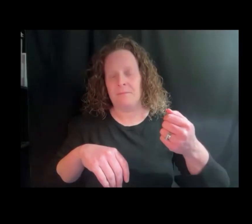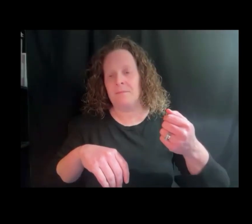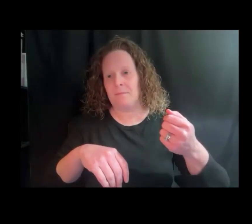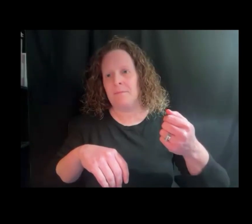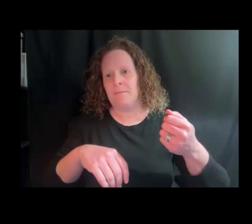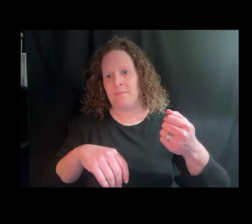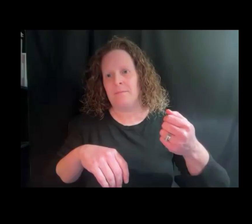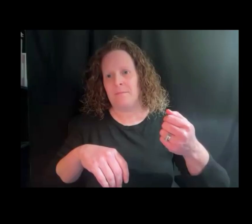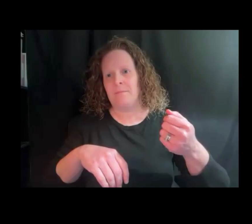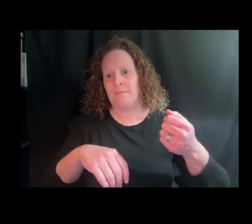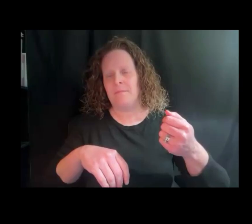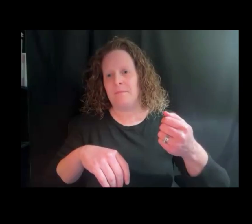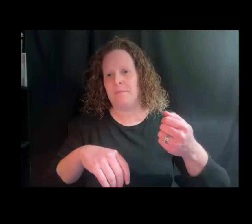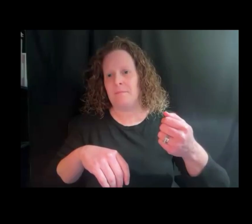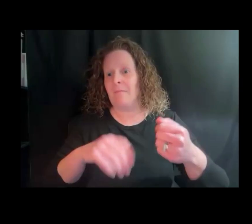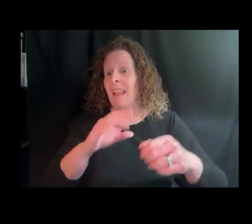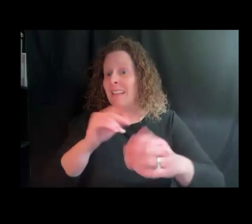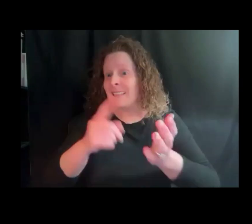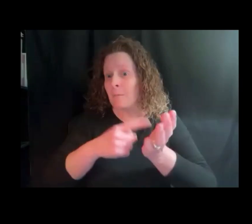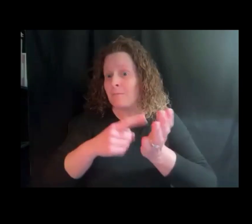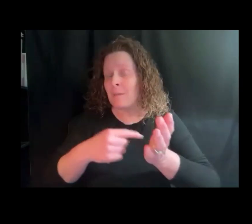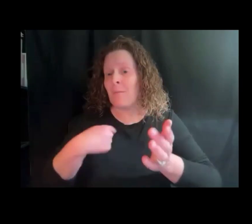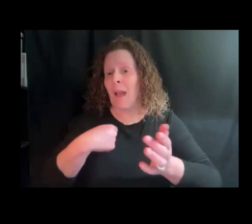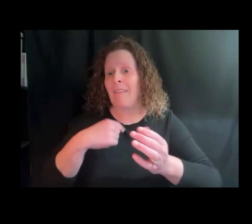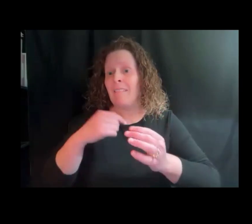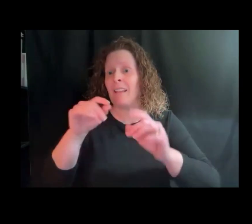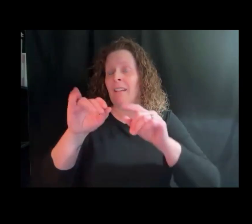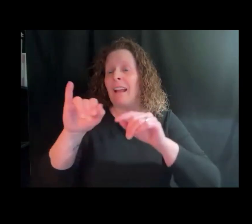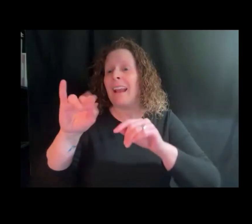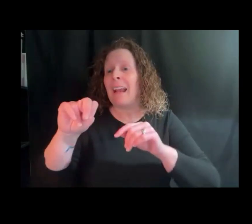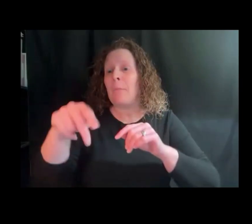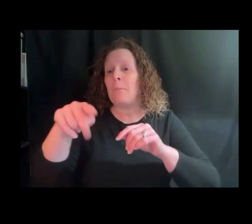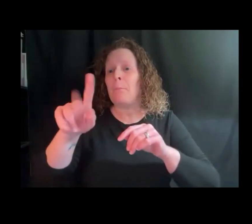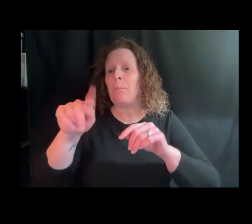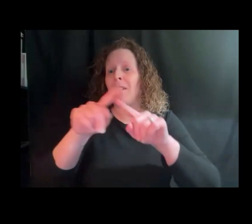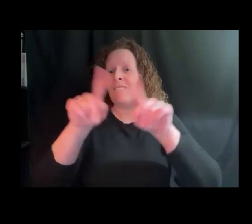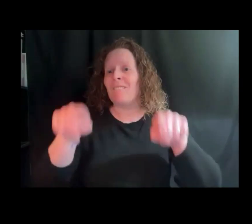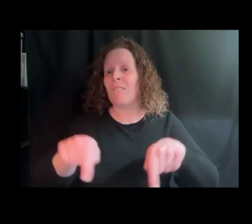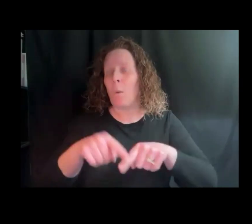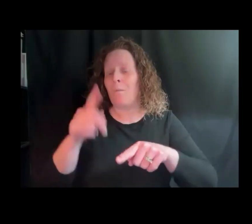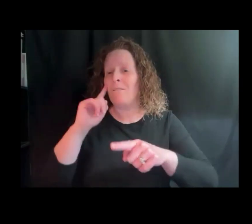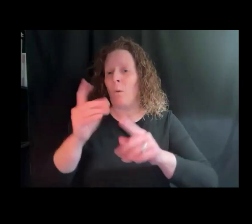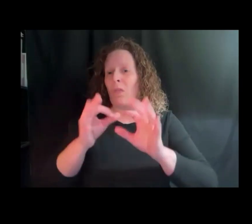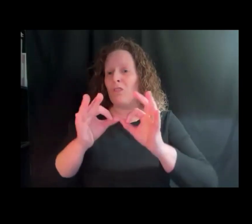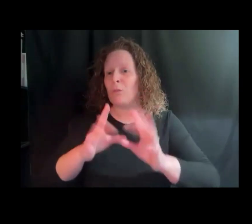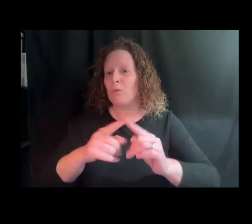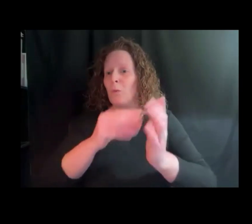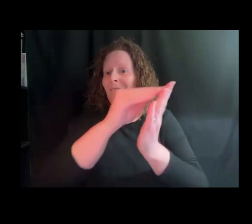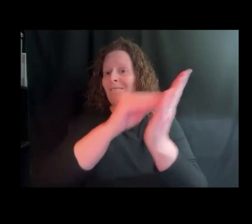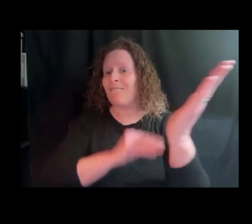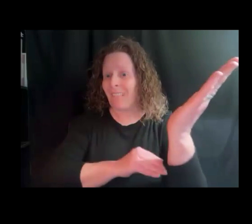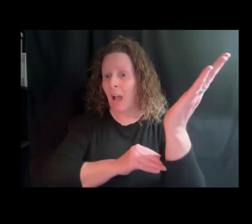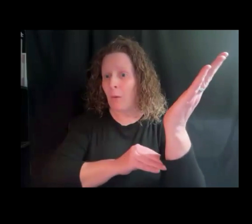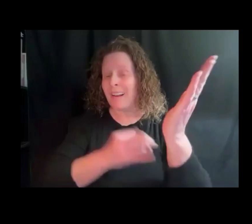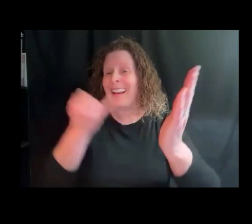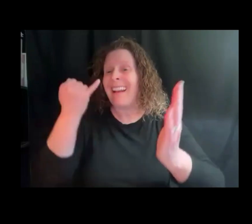should be actively involved. Sometimes there will be an input form